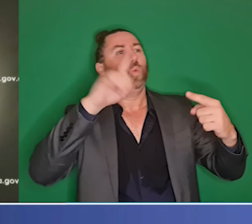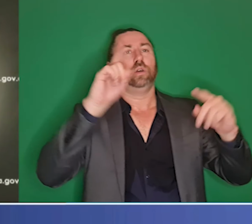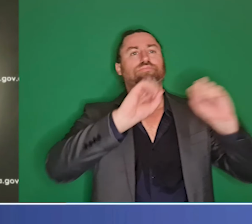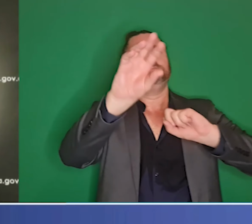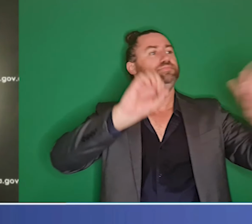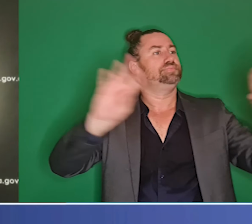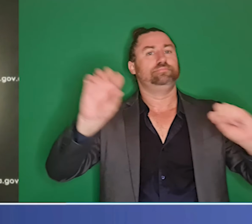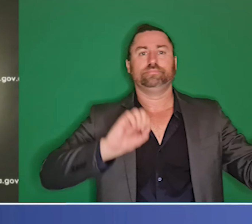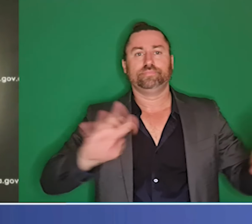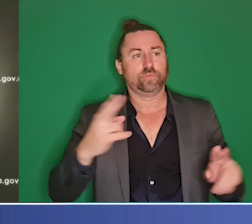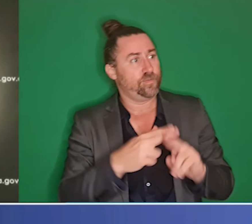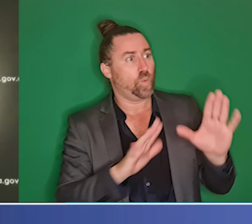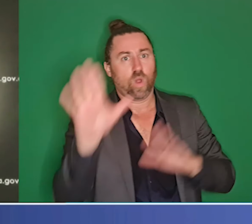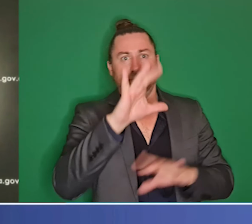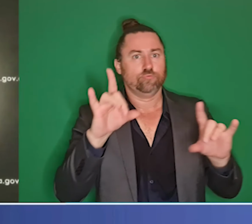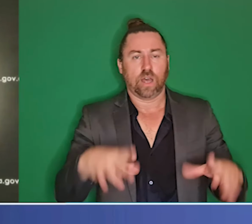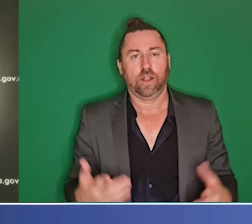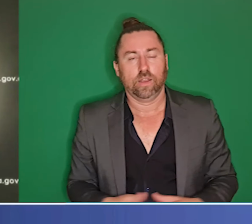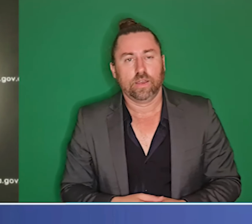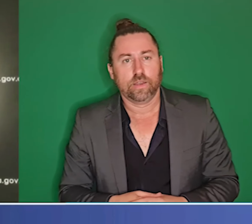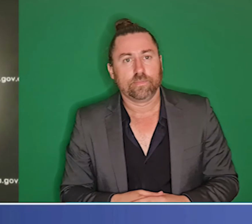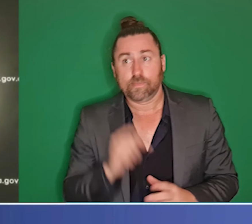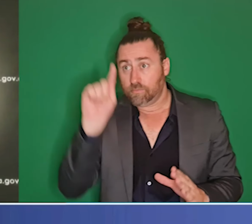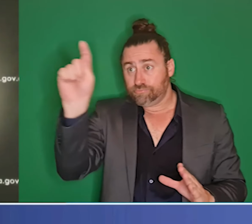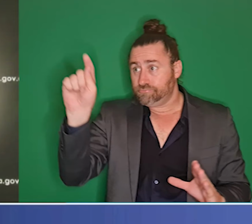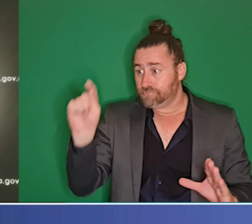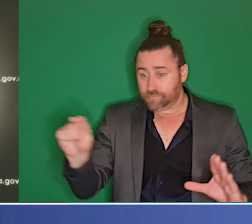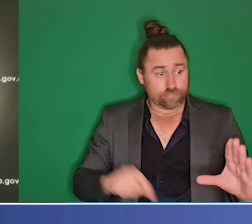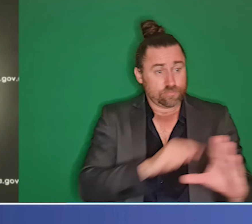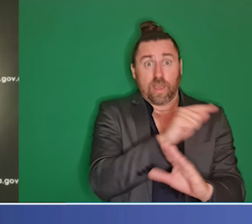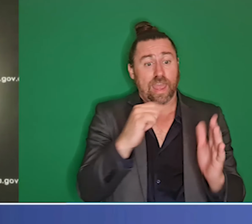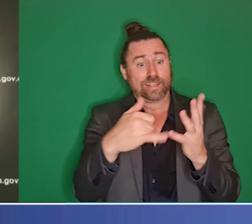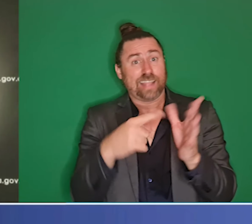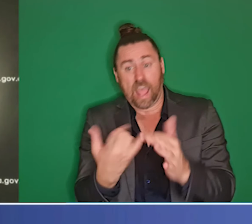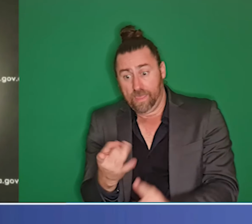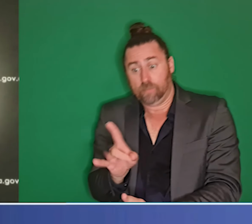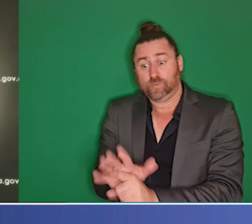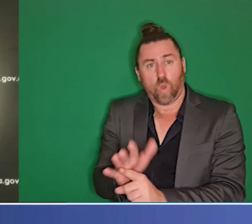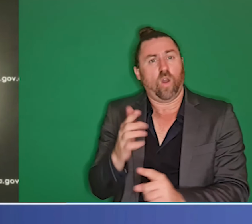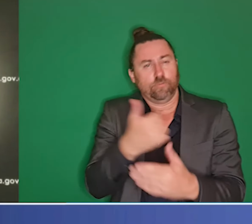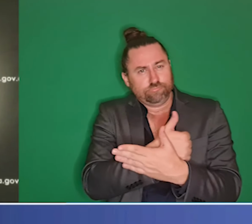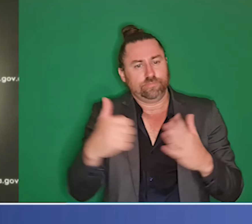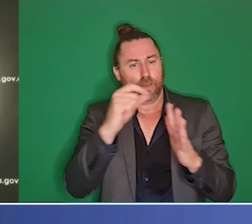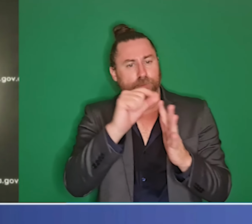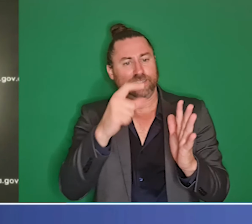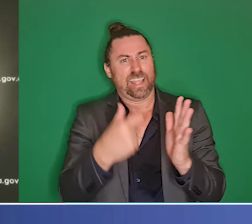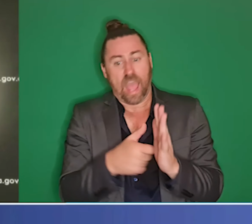And then the states have entered the market and are now supplementing the PCR tests,